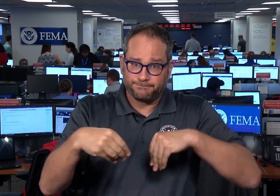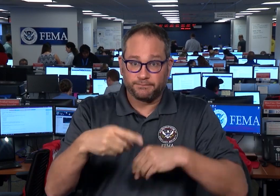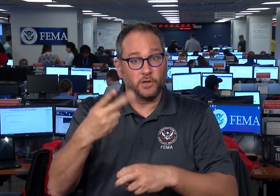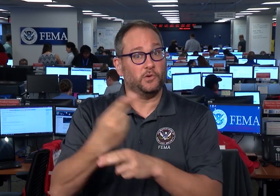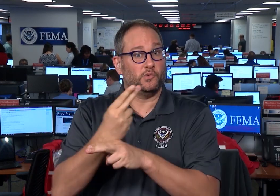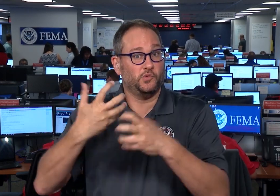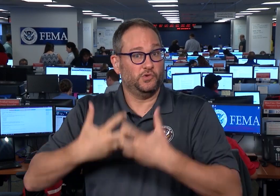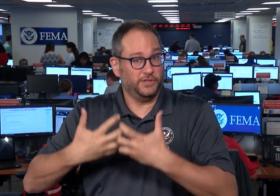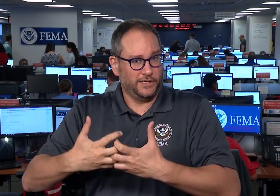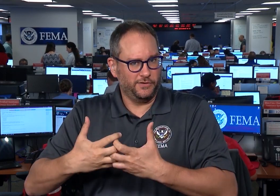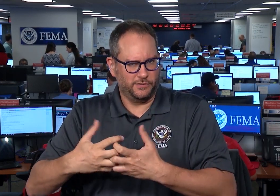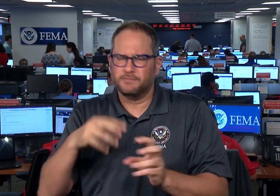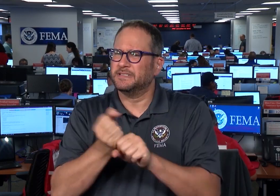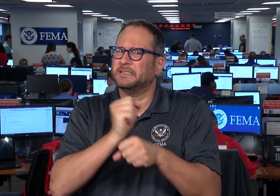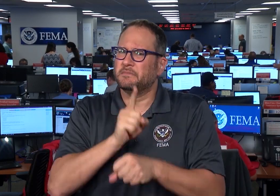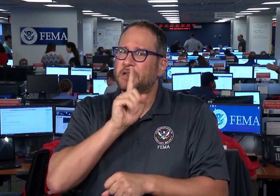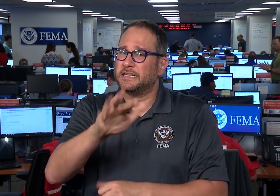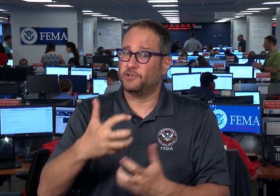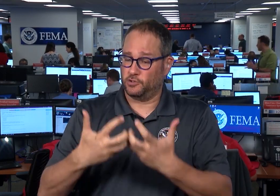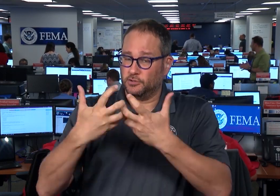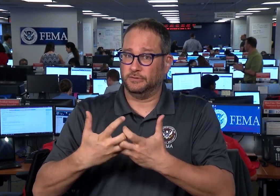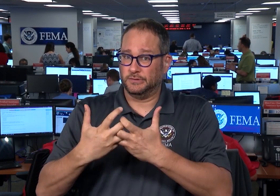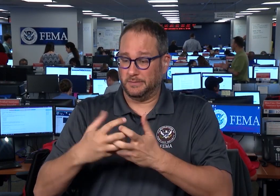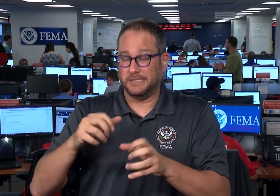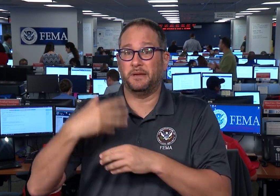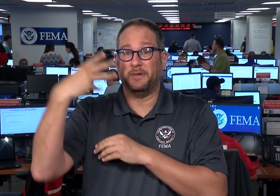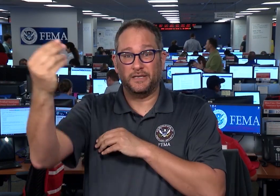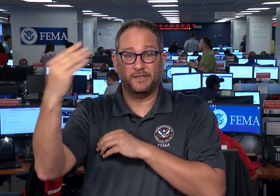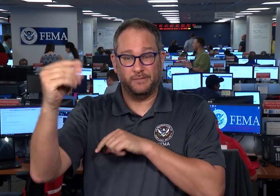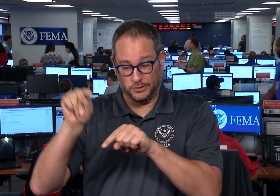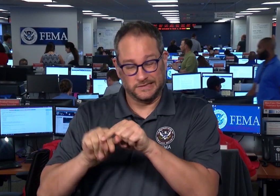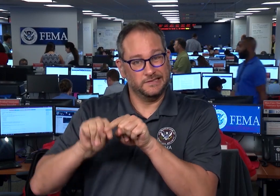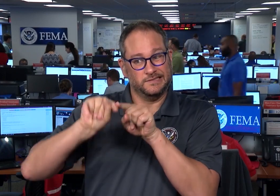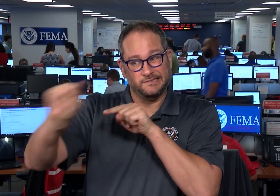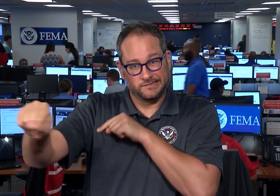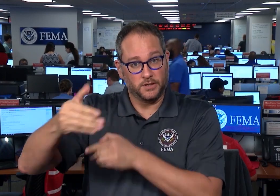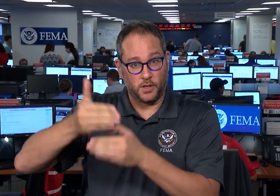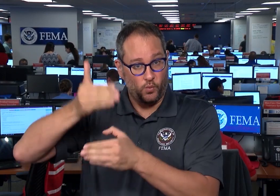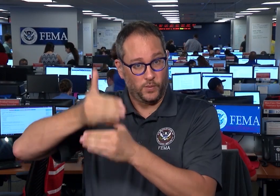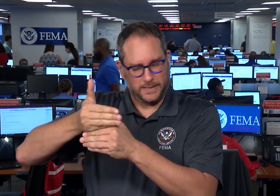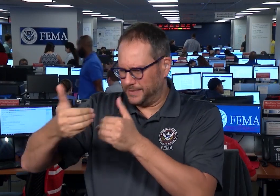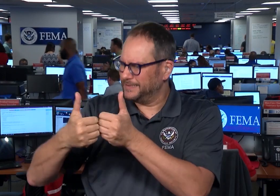and you use a generator because your power is out, please make sure you keep your generator outside,